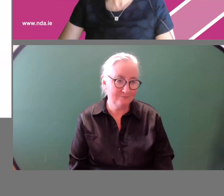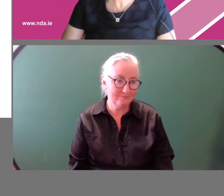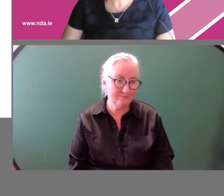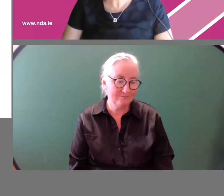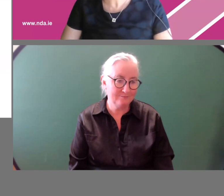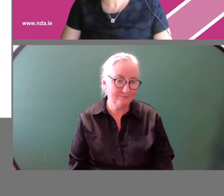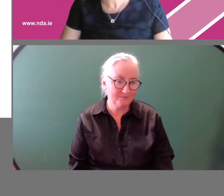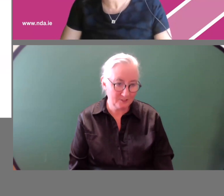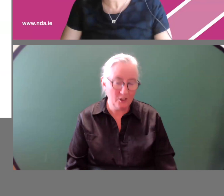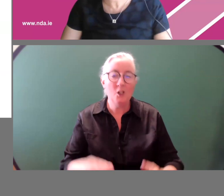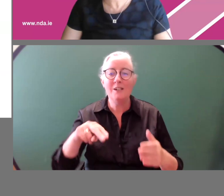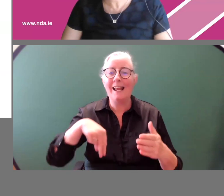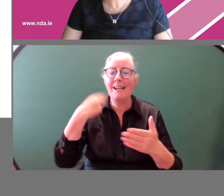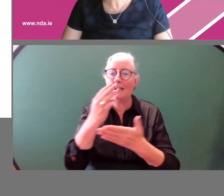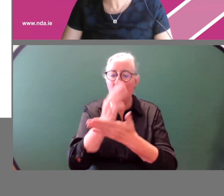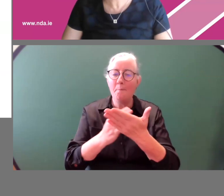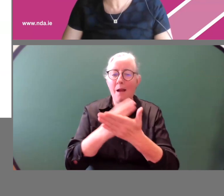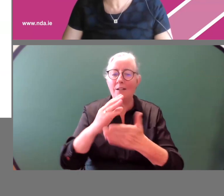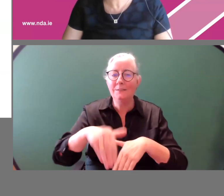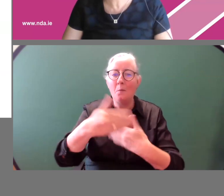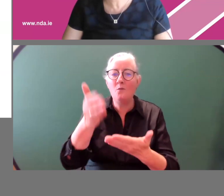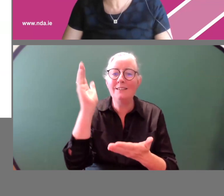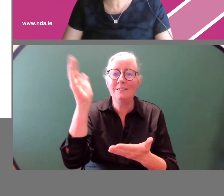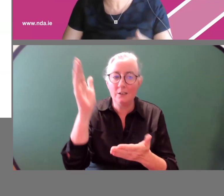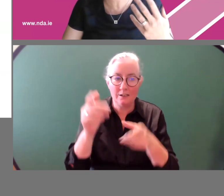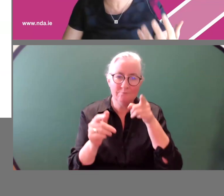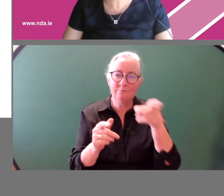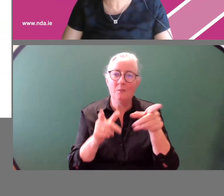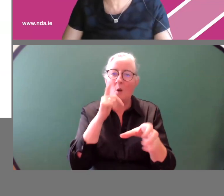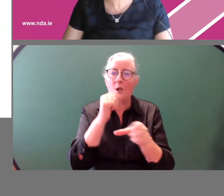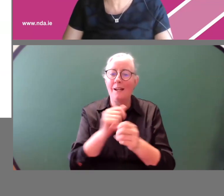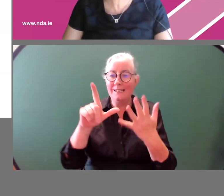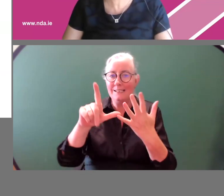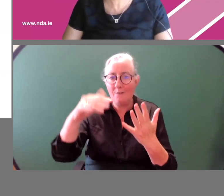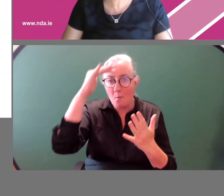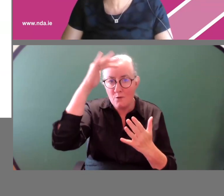So the next part of my presentation is to talk about the 7 principles of Universal Design. And